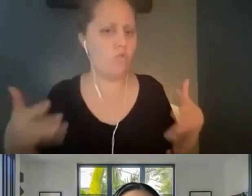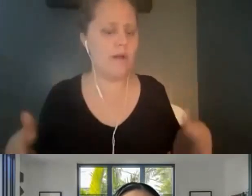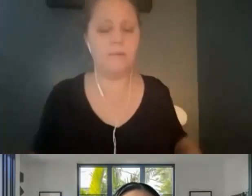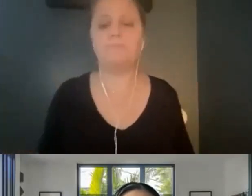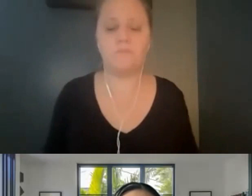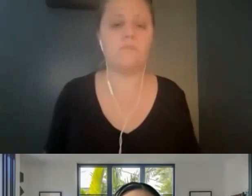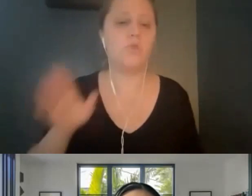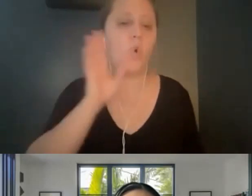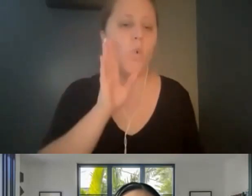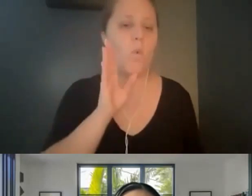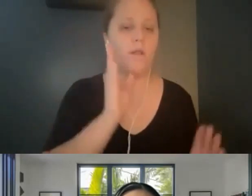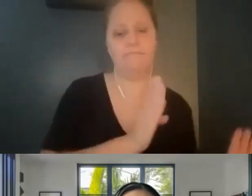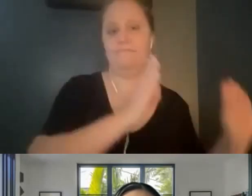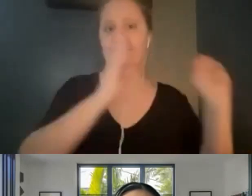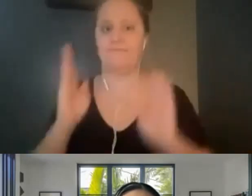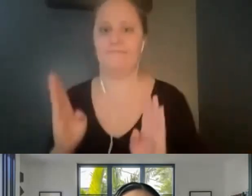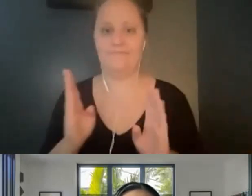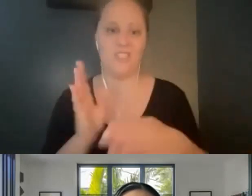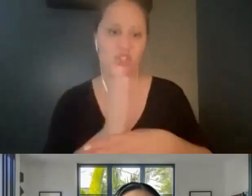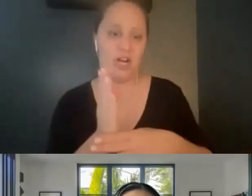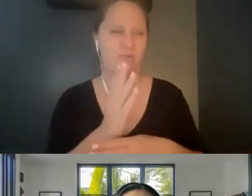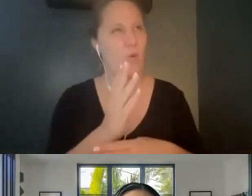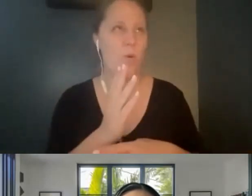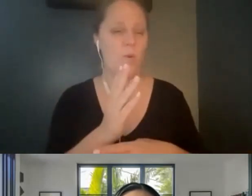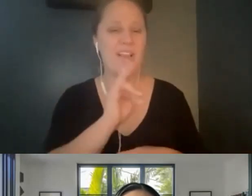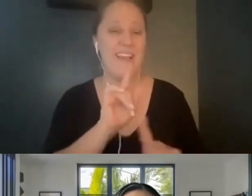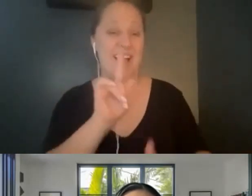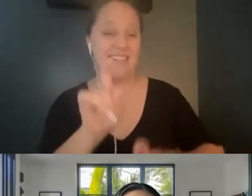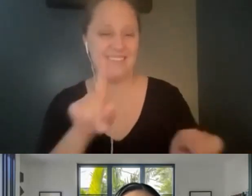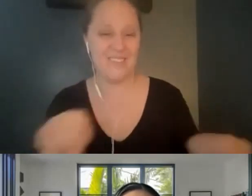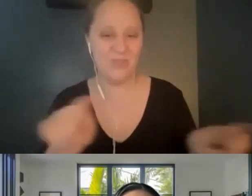just share with you, or ask actually, and it's just going back to Mark again